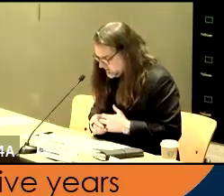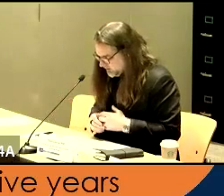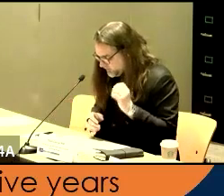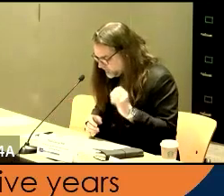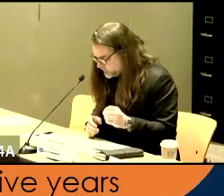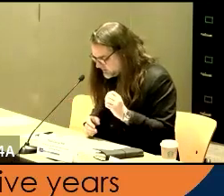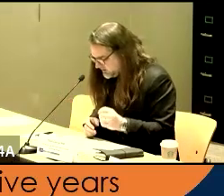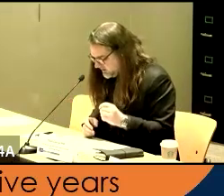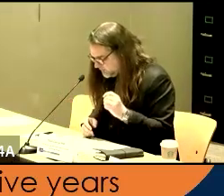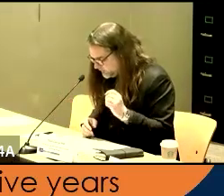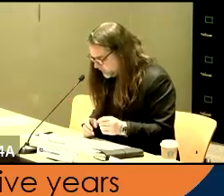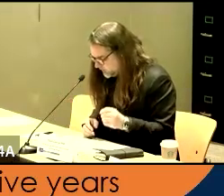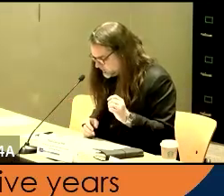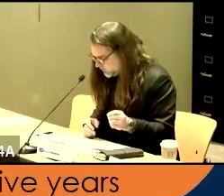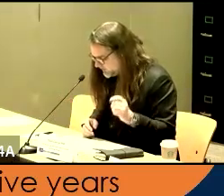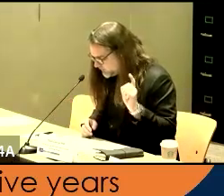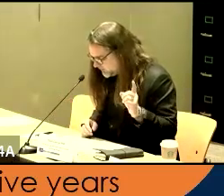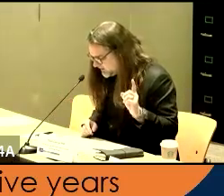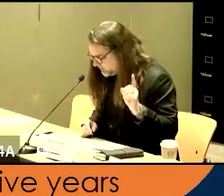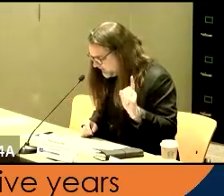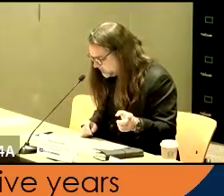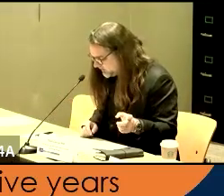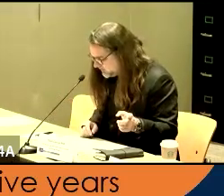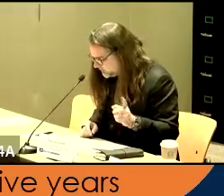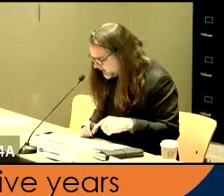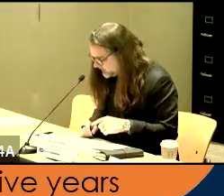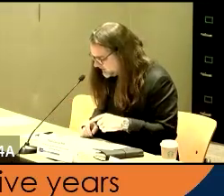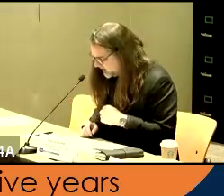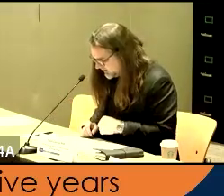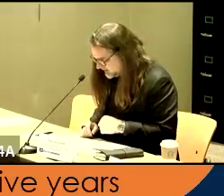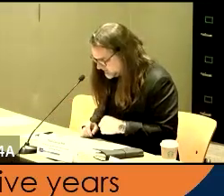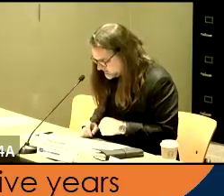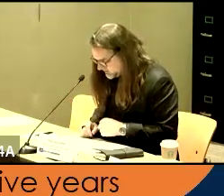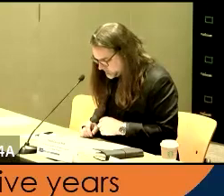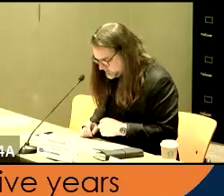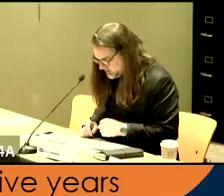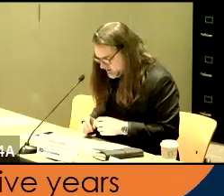13 performers and awardees represent public, private, and academic sectors.